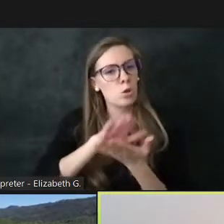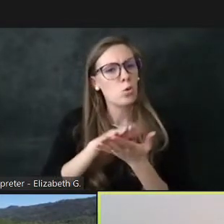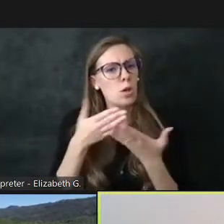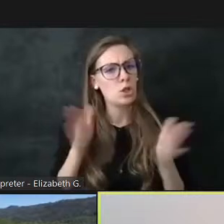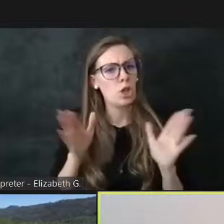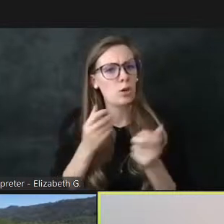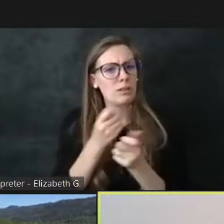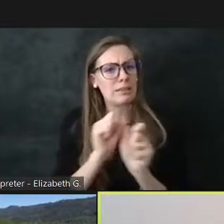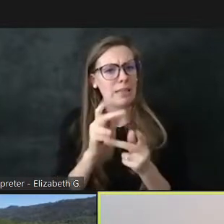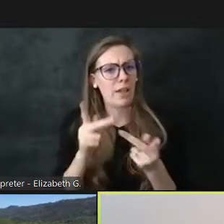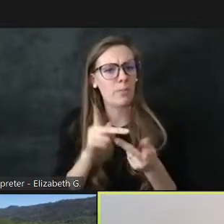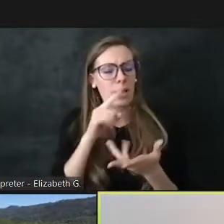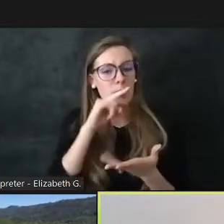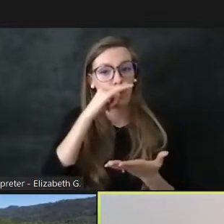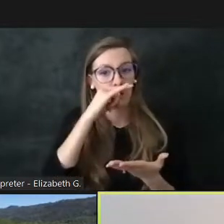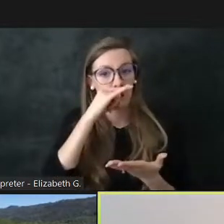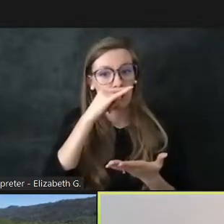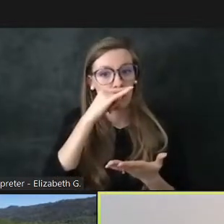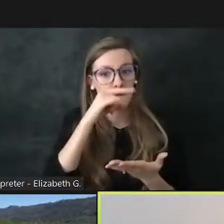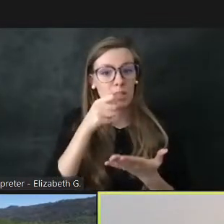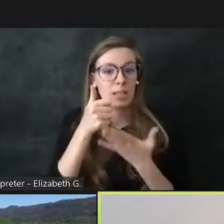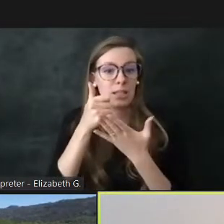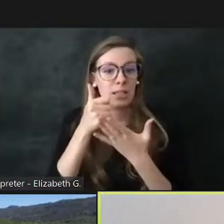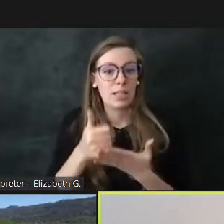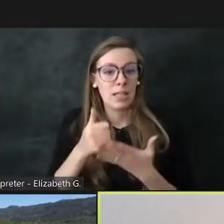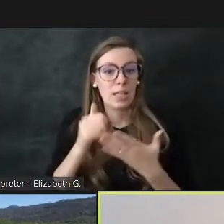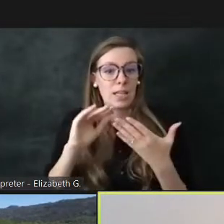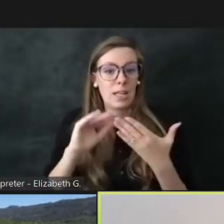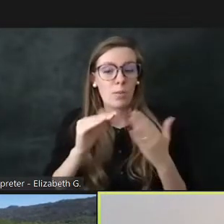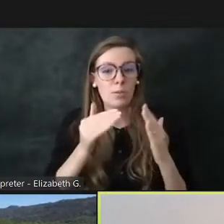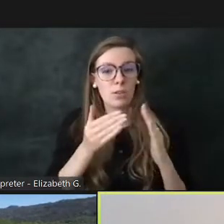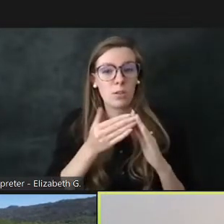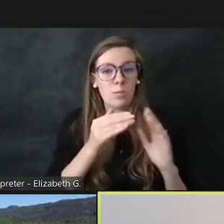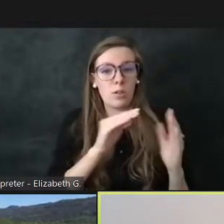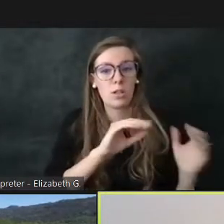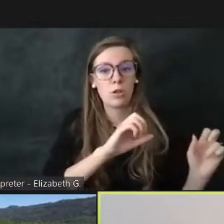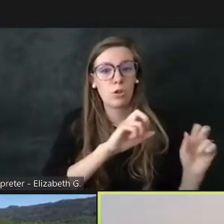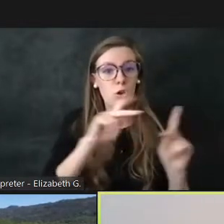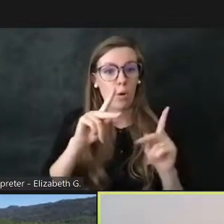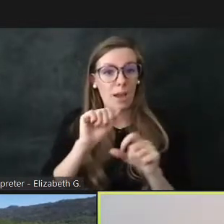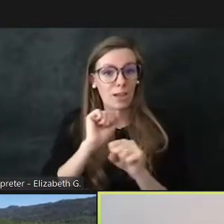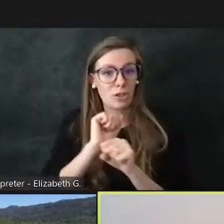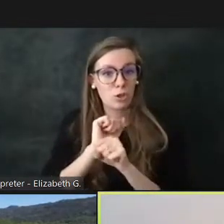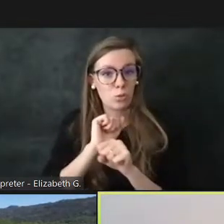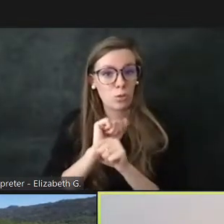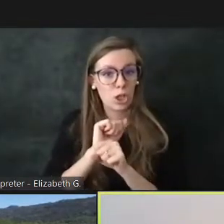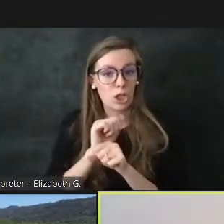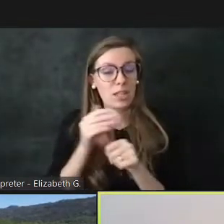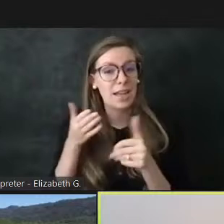And it helps the community also give back to work and allows parents to allow the